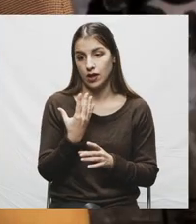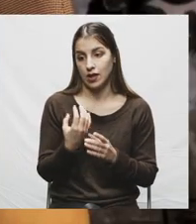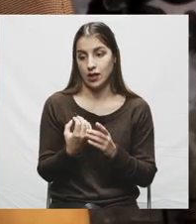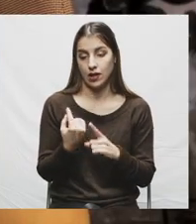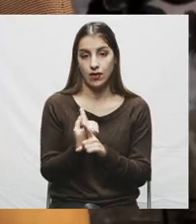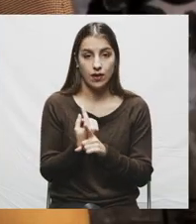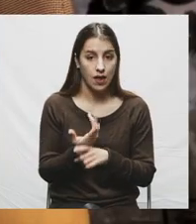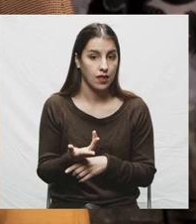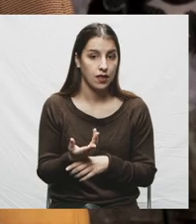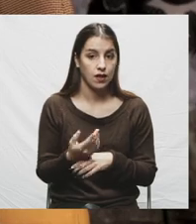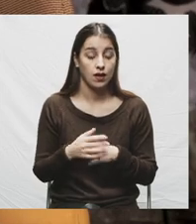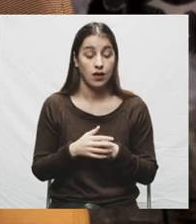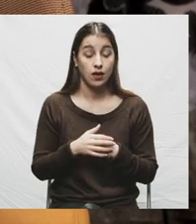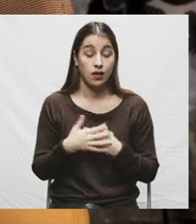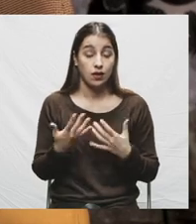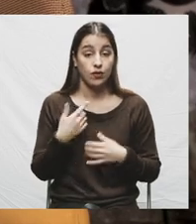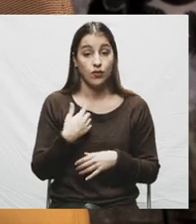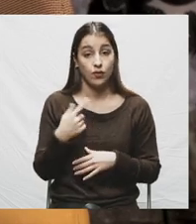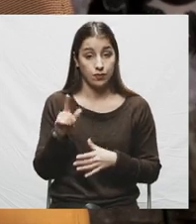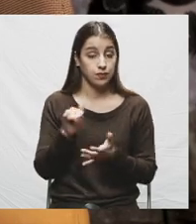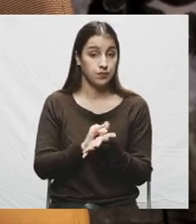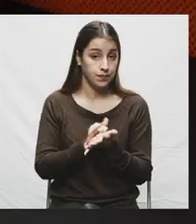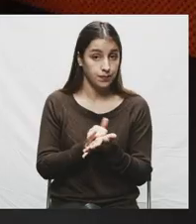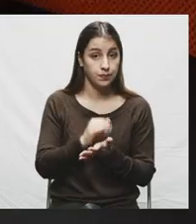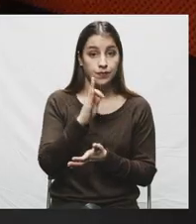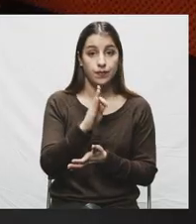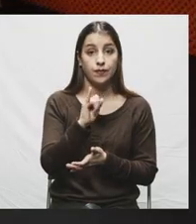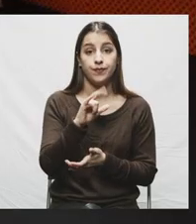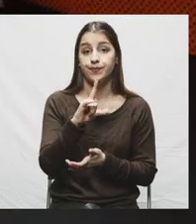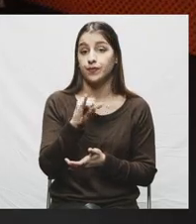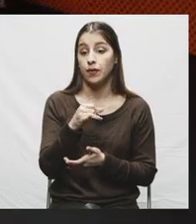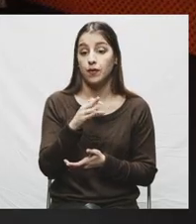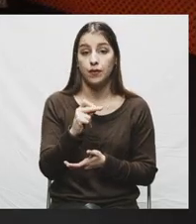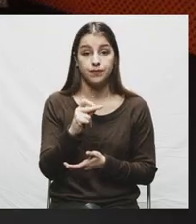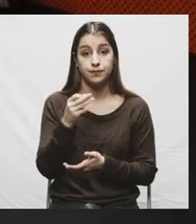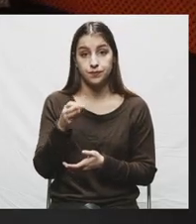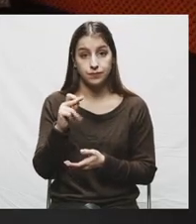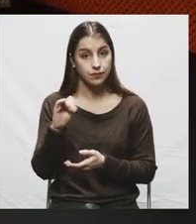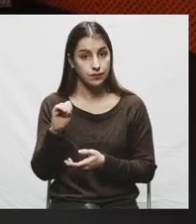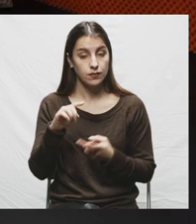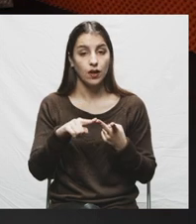creativity. It would open space for creativity. So I went to New York. Filipa Pais had also been there,